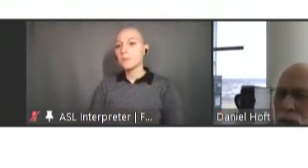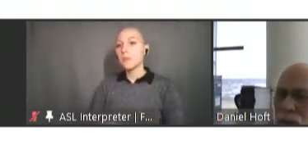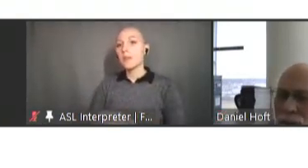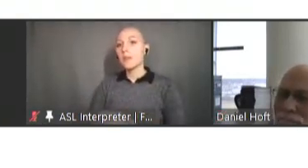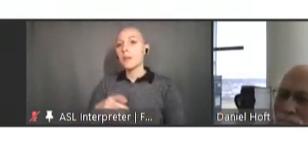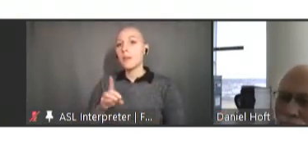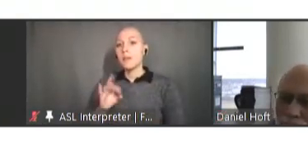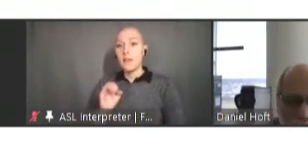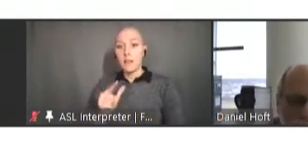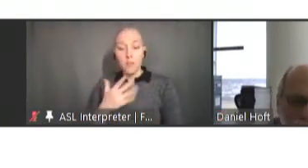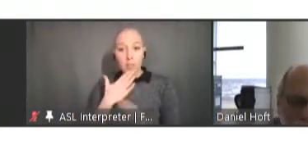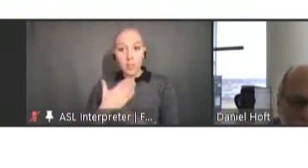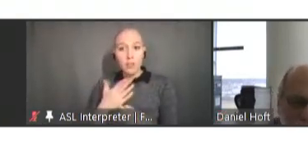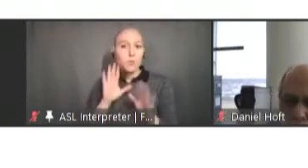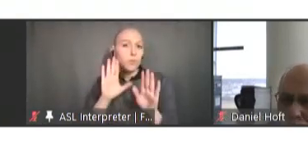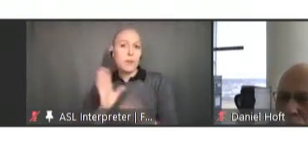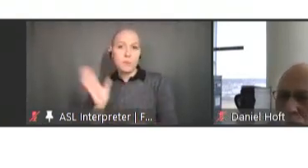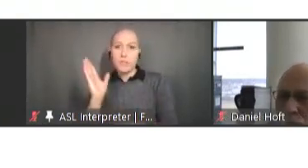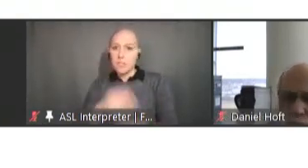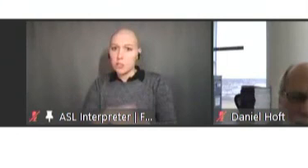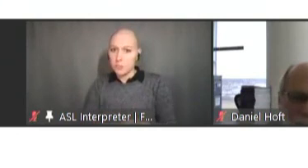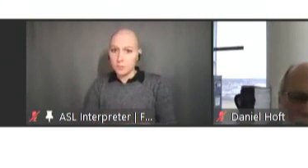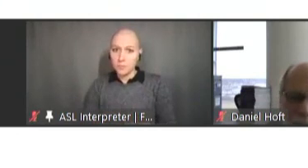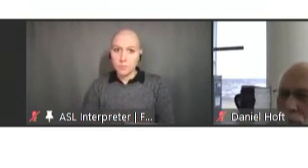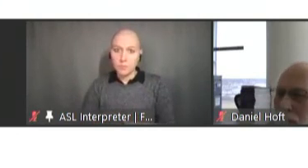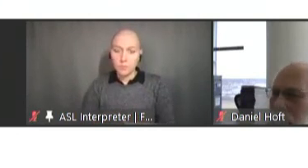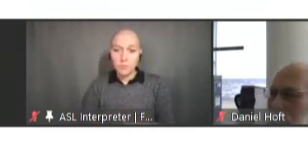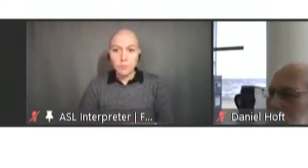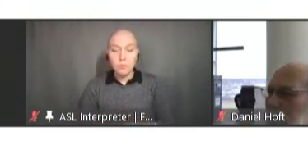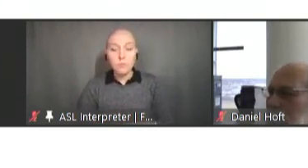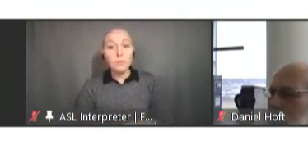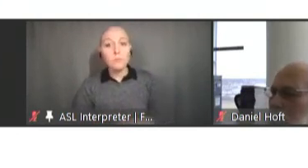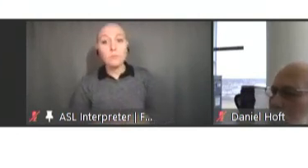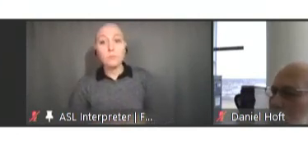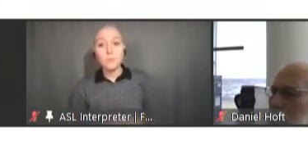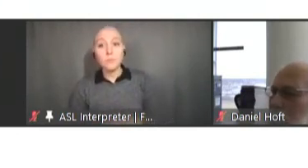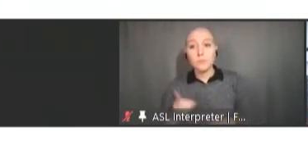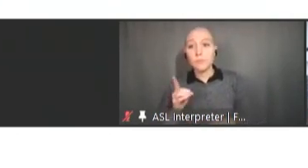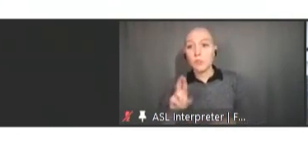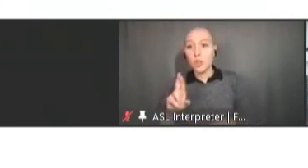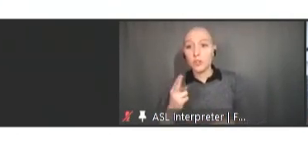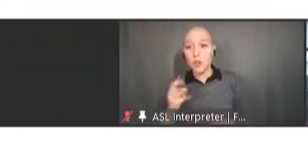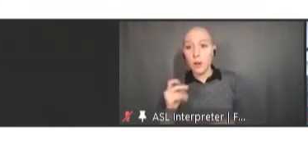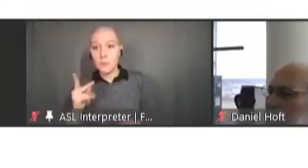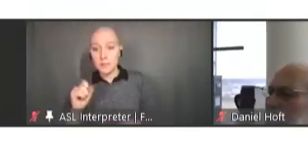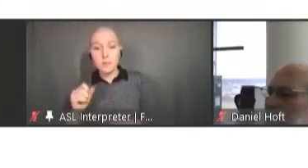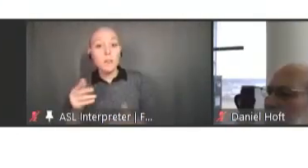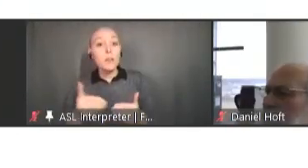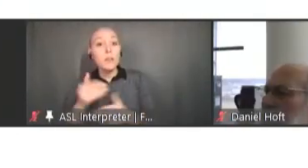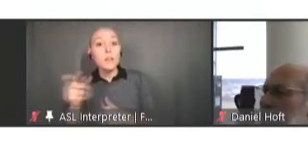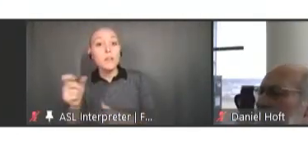Robert Hopkins: Our next questions come from Jeff Duchin. Jeff, you have the floor.